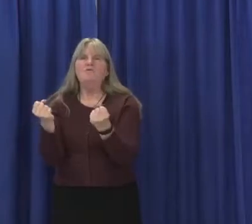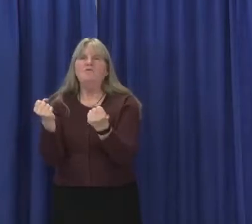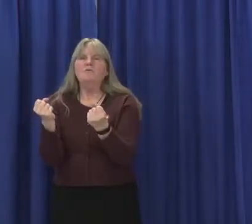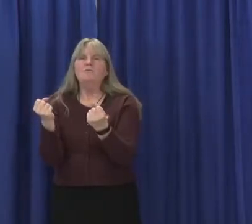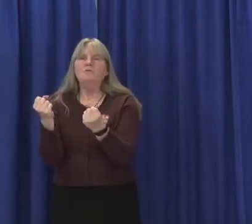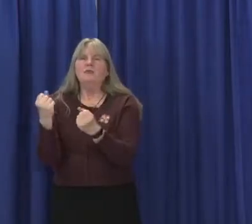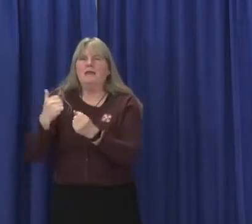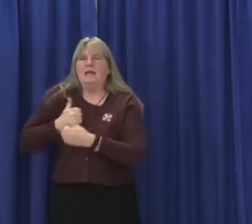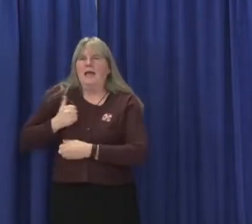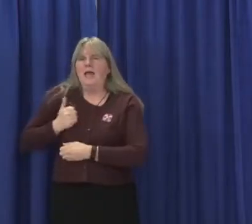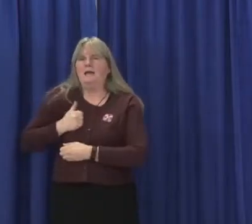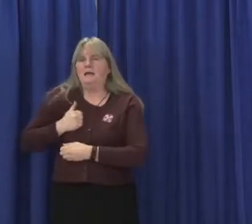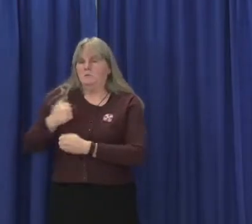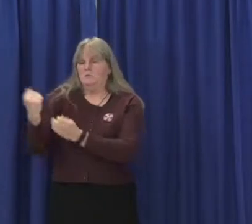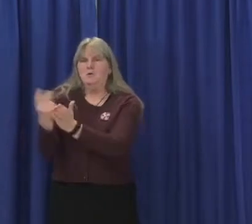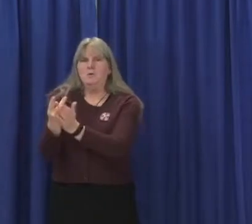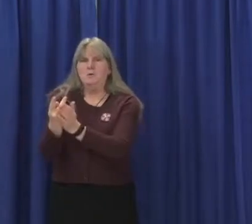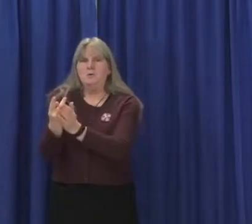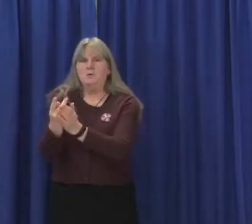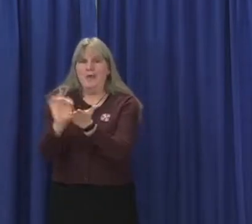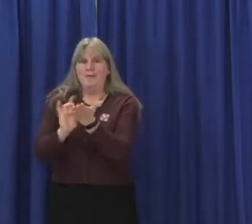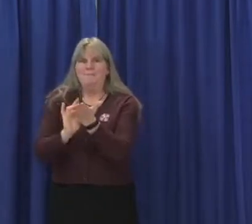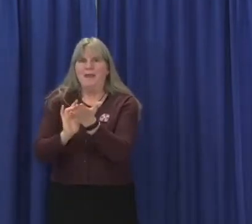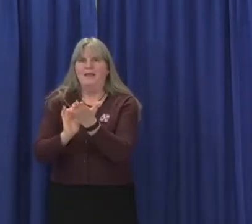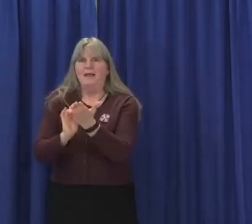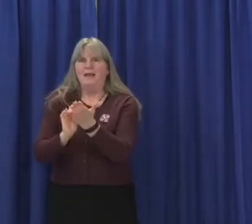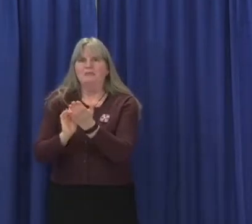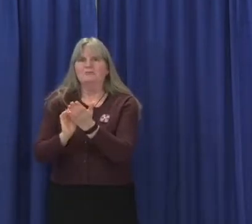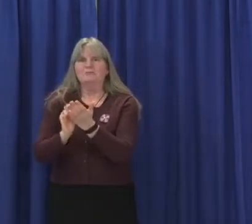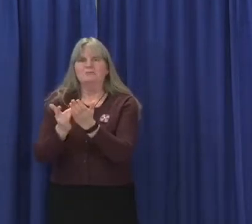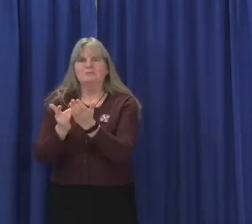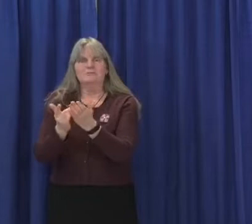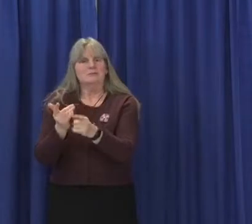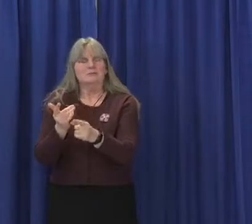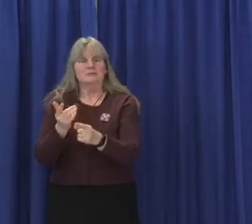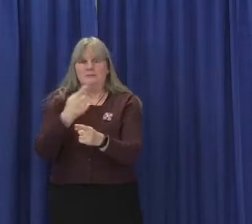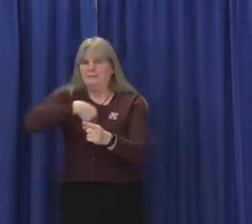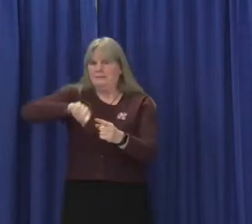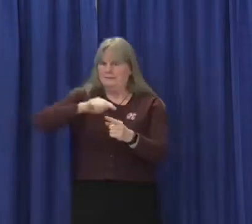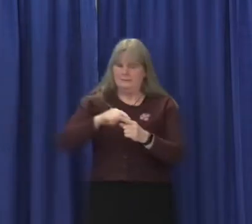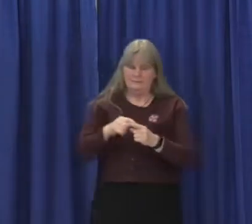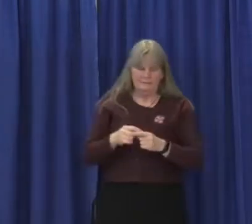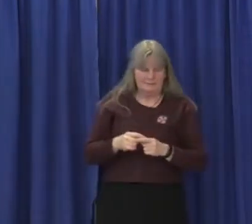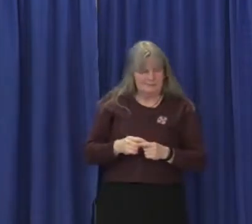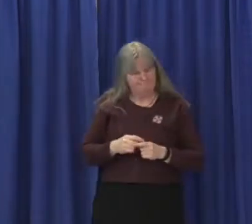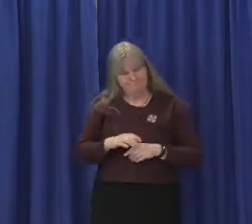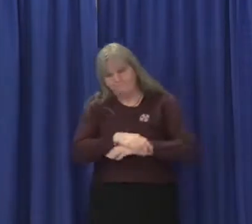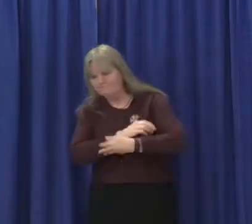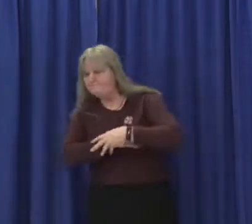This is a-- this is a time where we all are-- are buckling down and doing what we need to do.